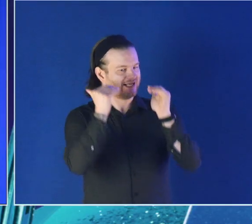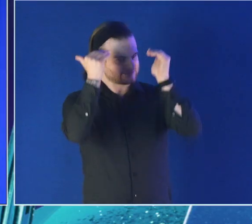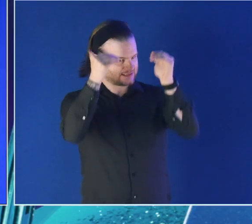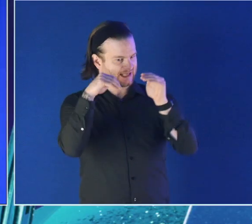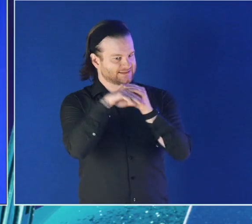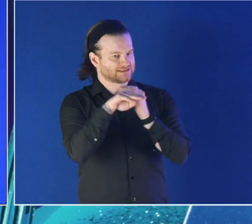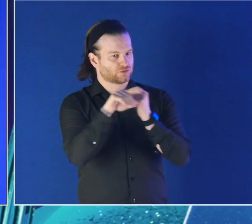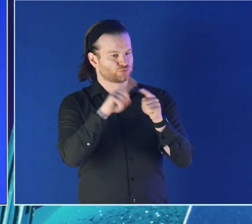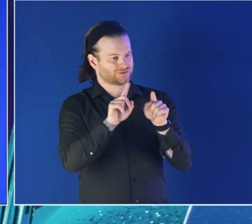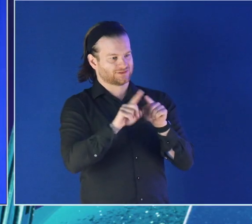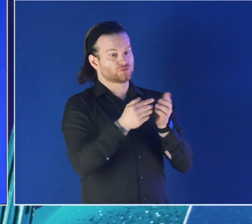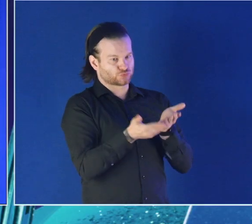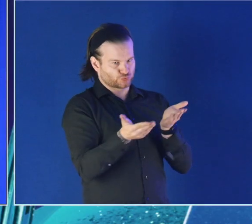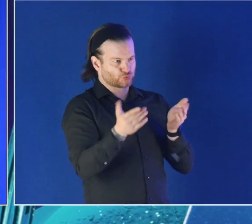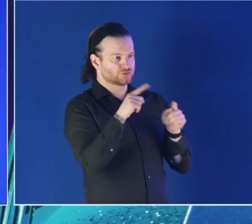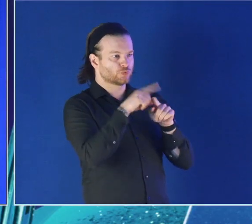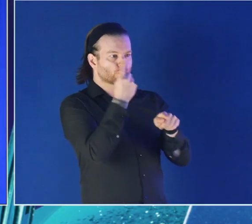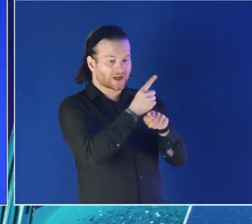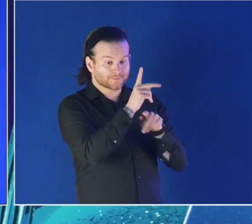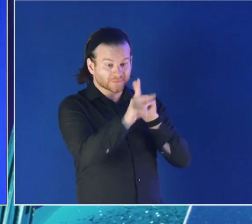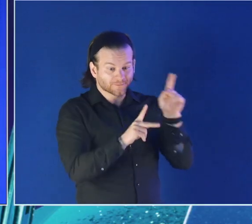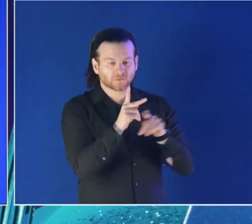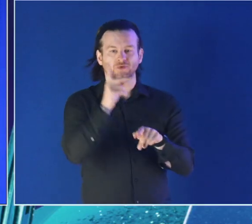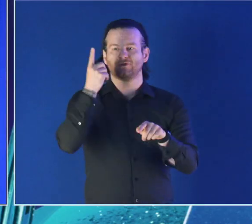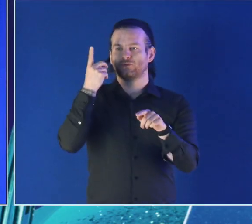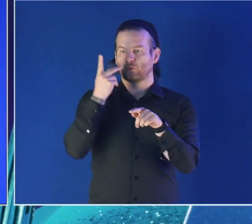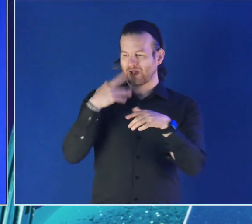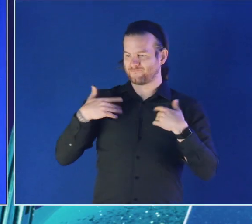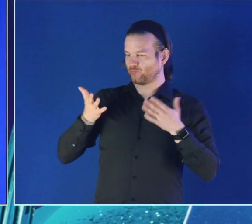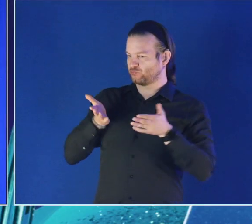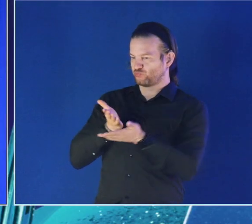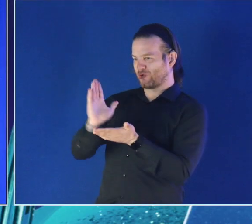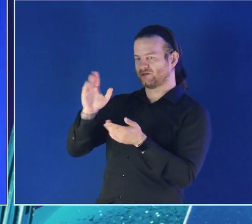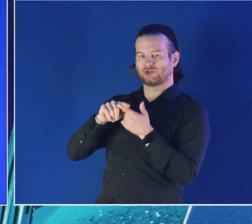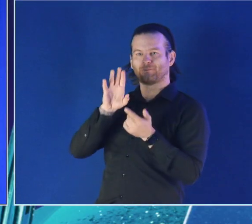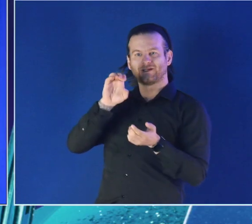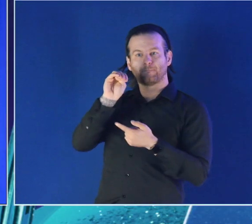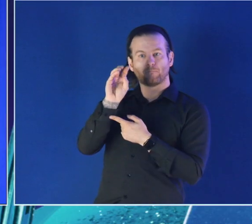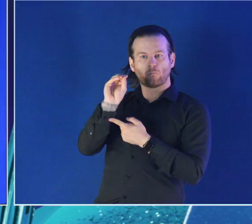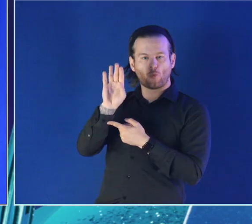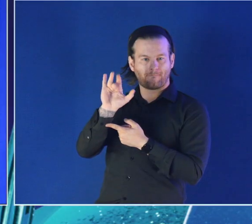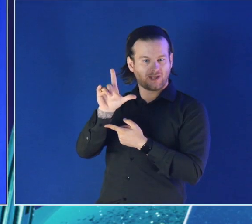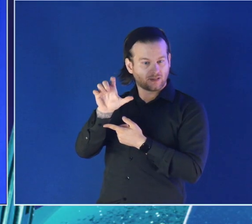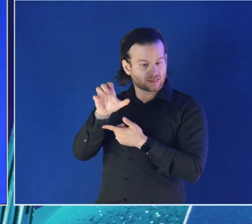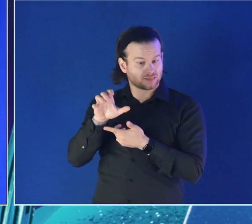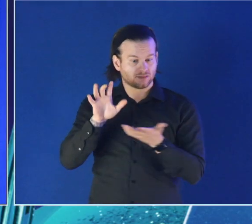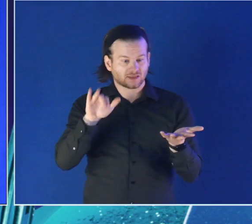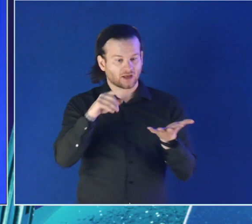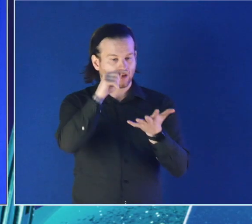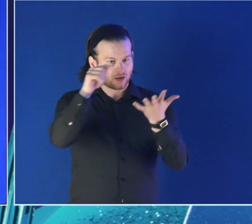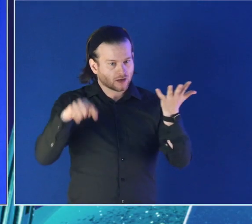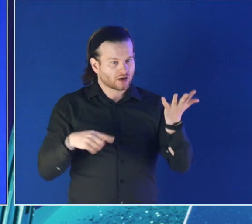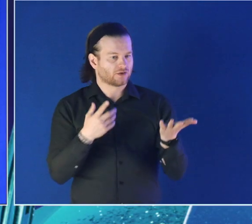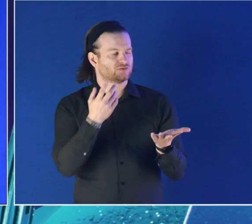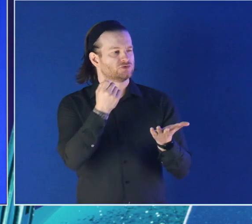and pursue purpose like we all do in life. But to do that, it really requires a team.